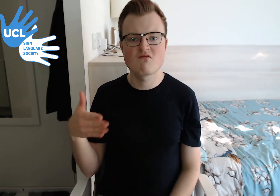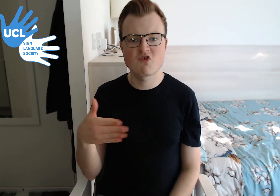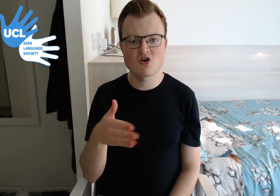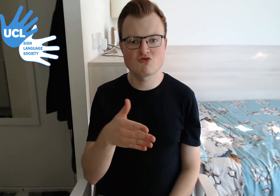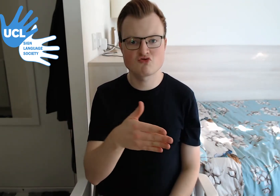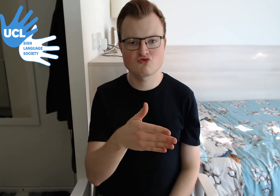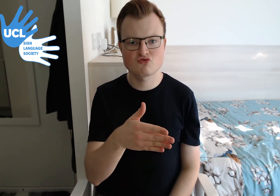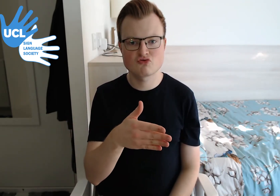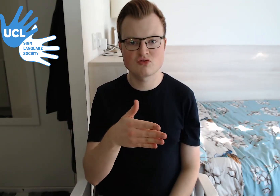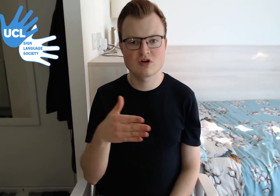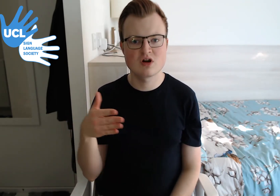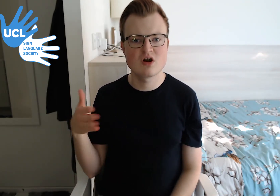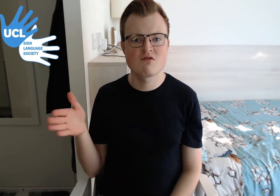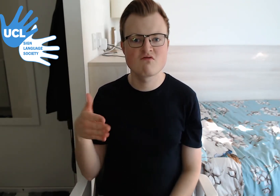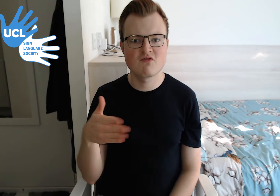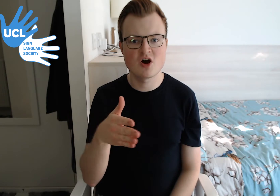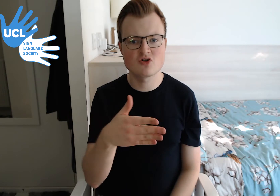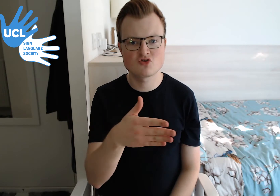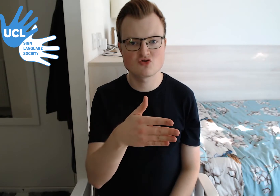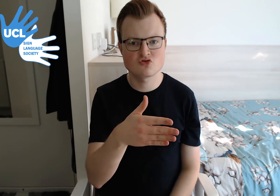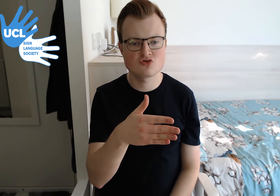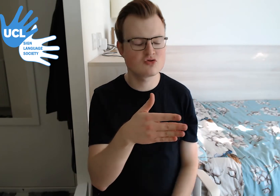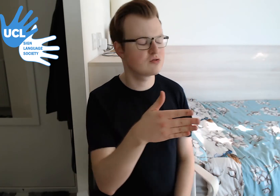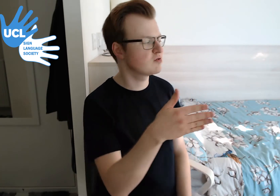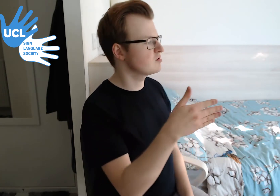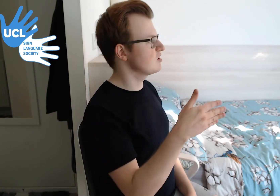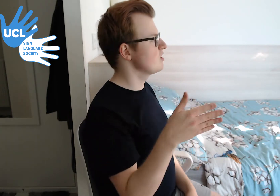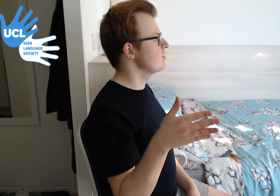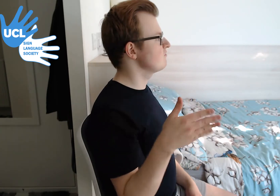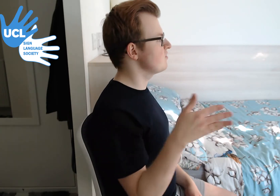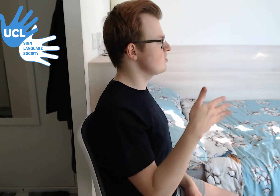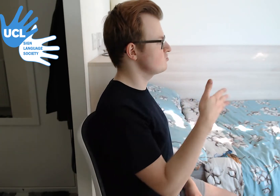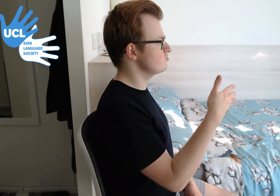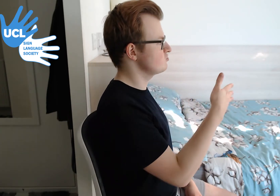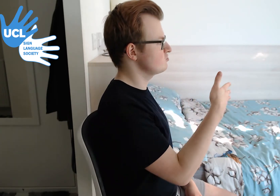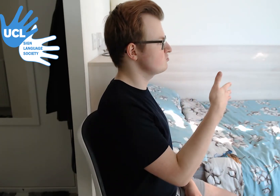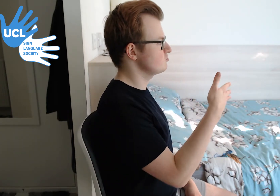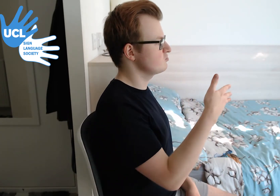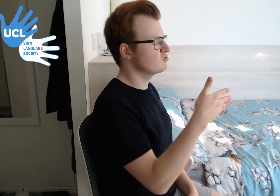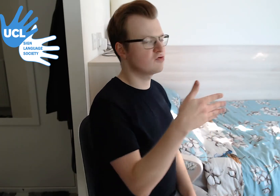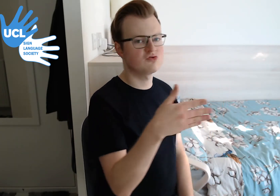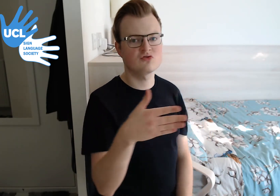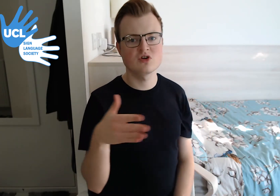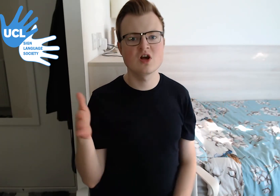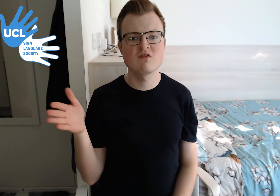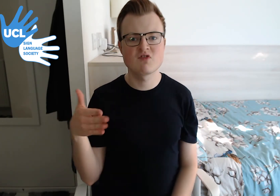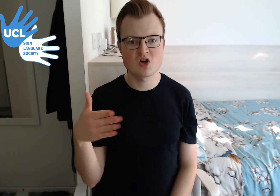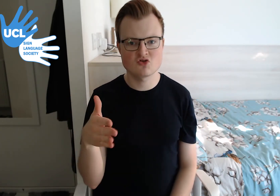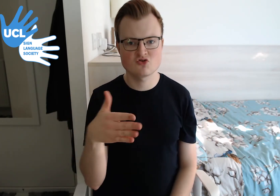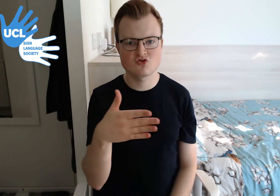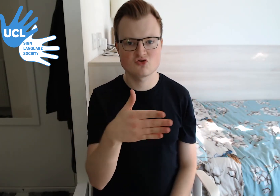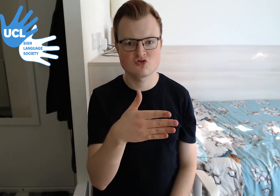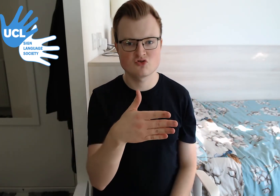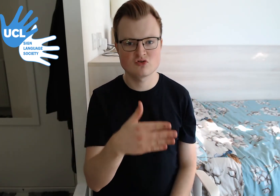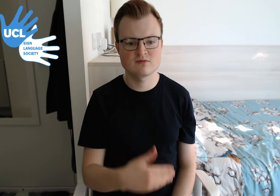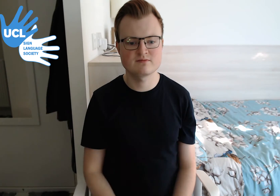Fish